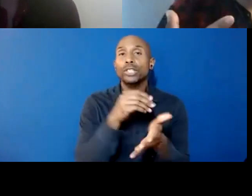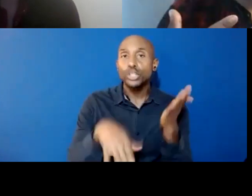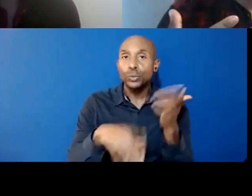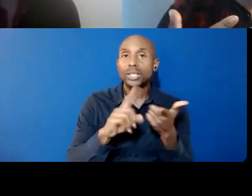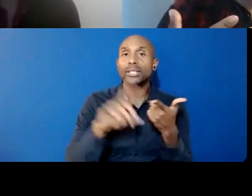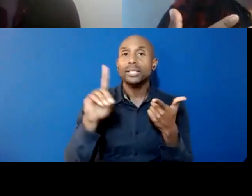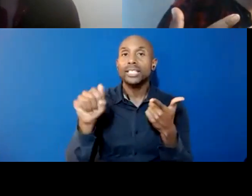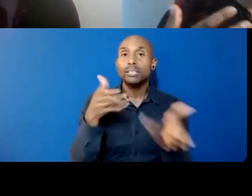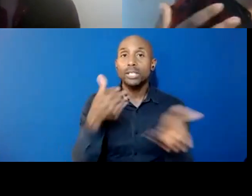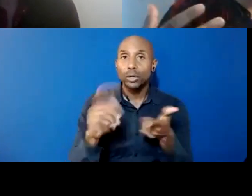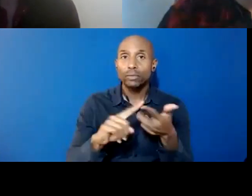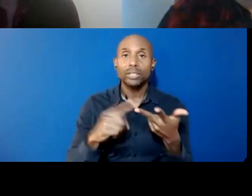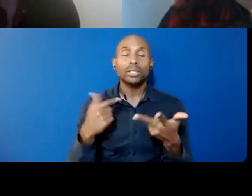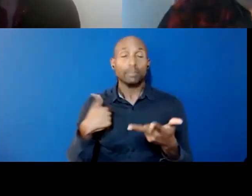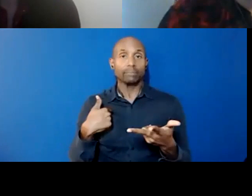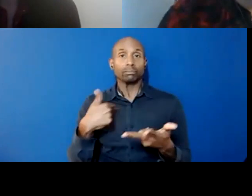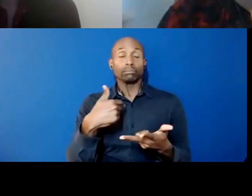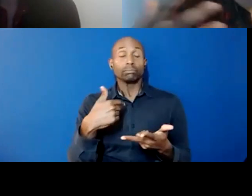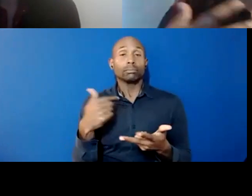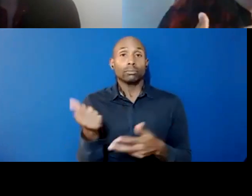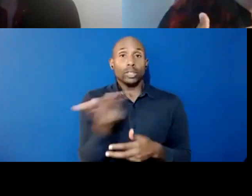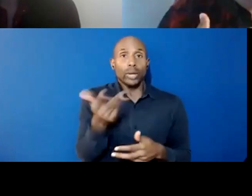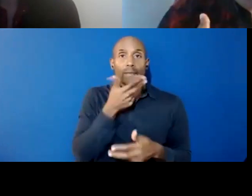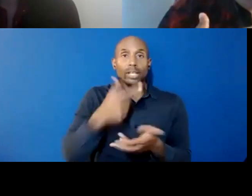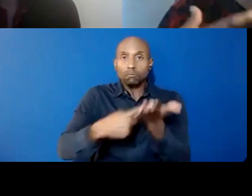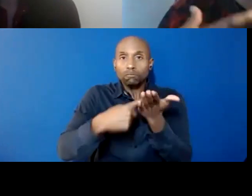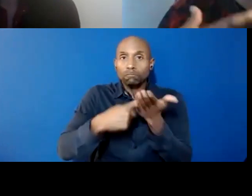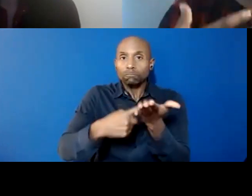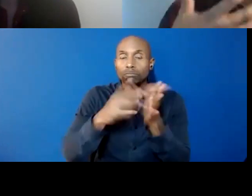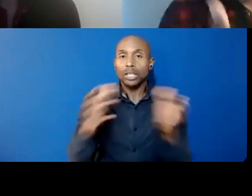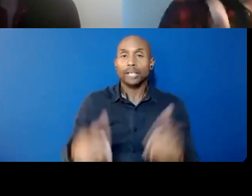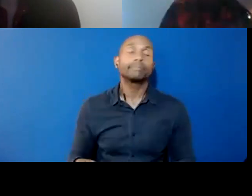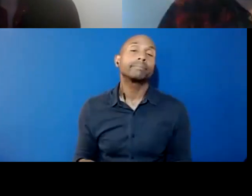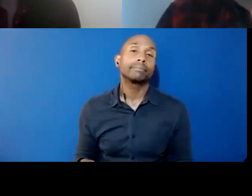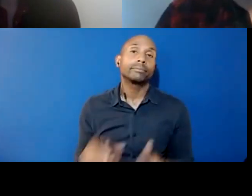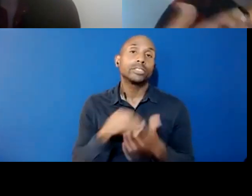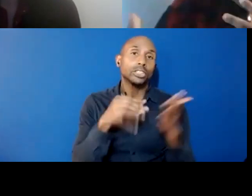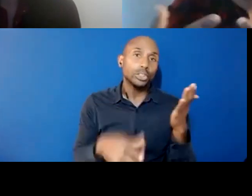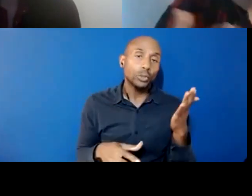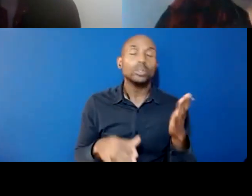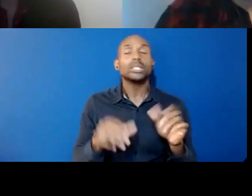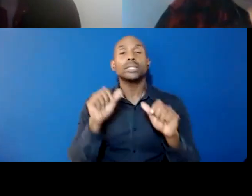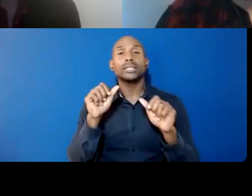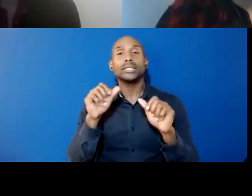The student would allow the Disability Services and education office to talk when they are not there for personal things.